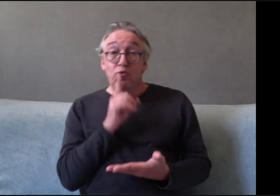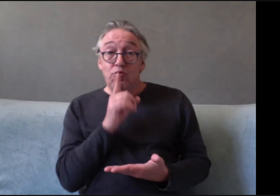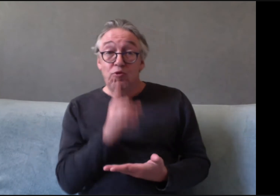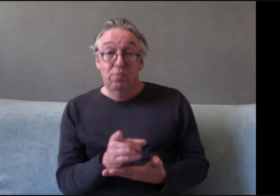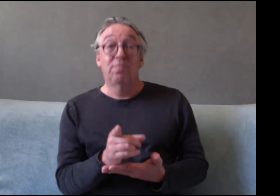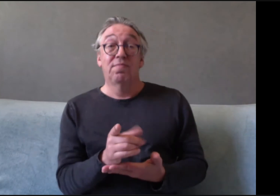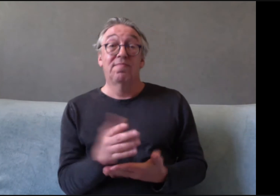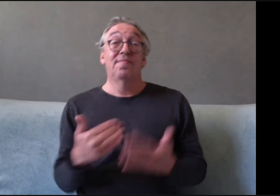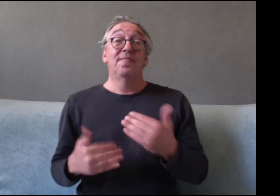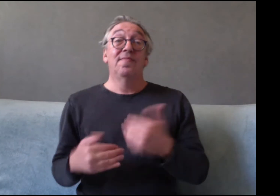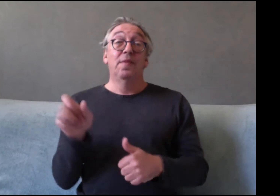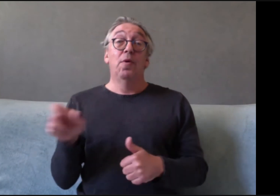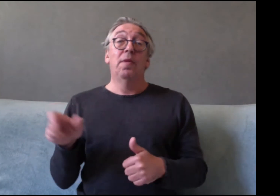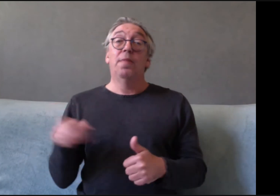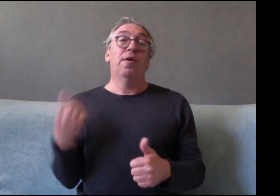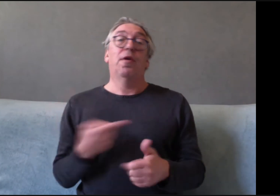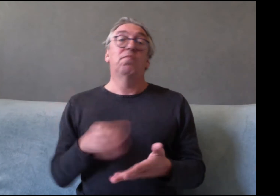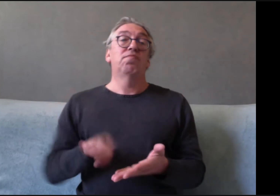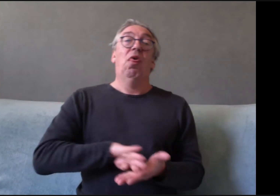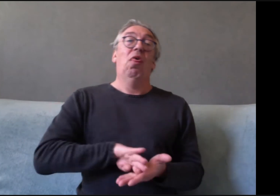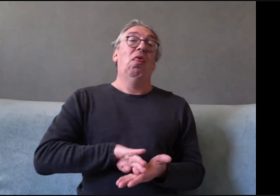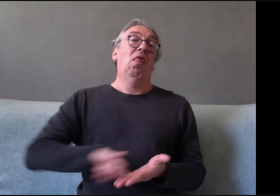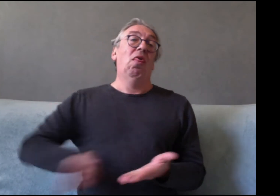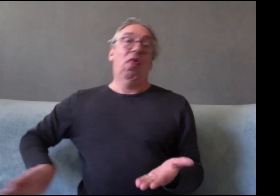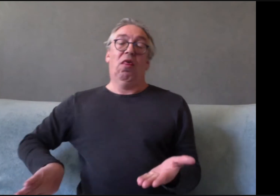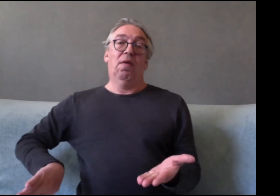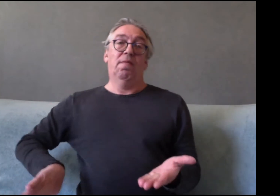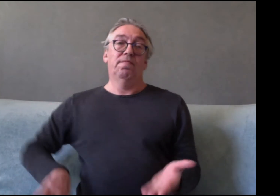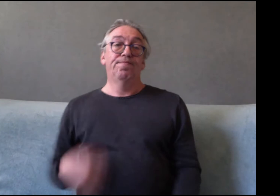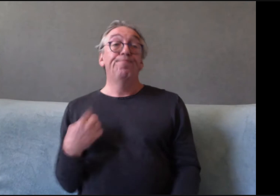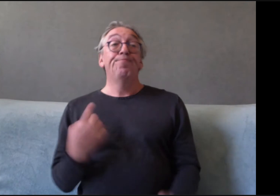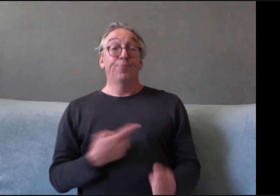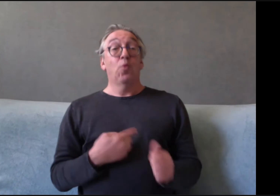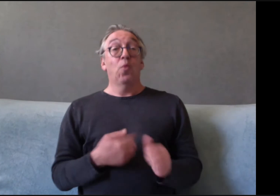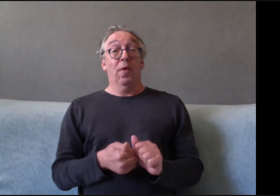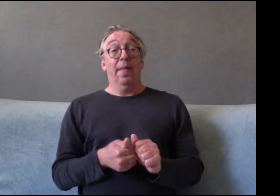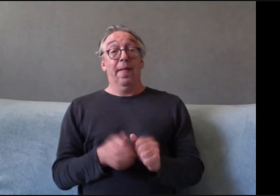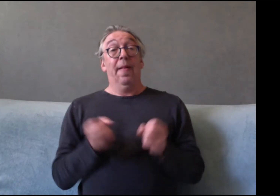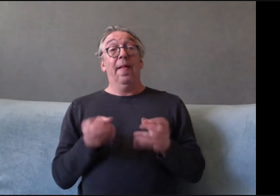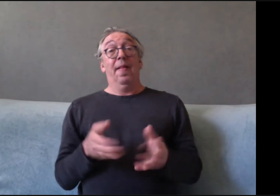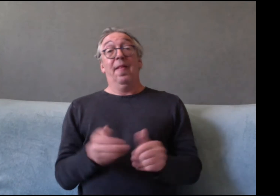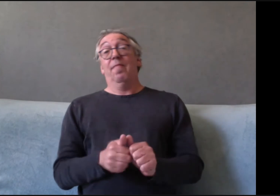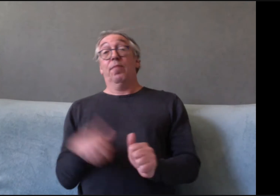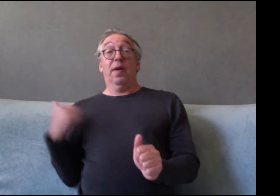We'll end this year Italy reviews under the UNCAT,